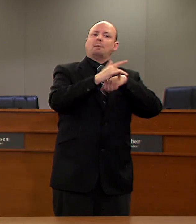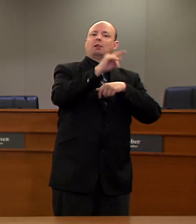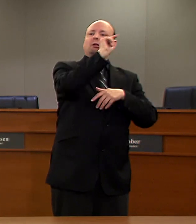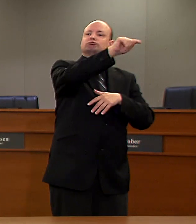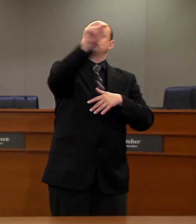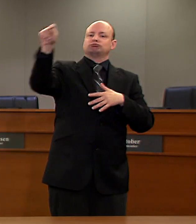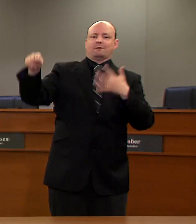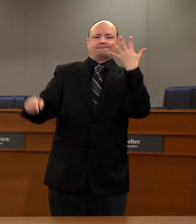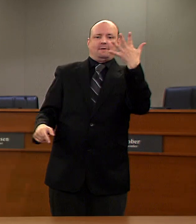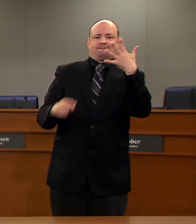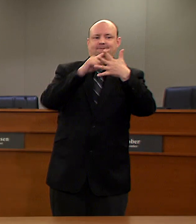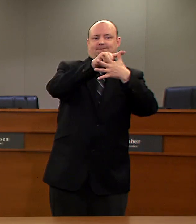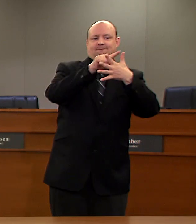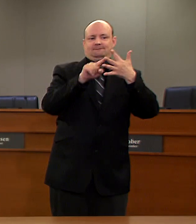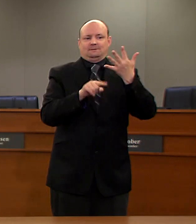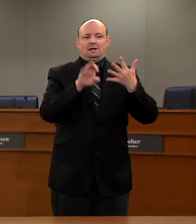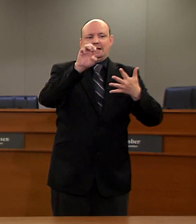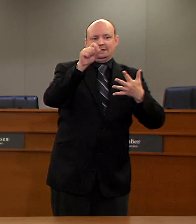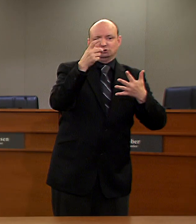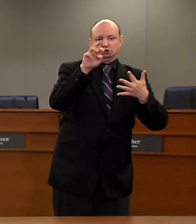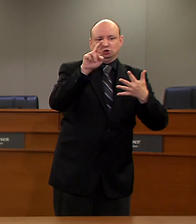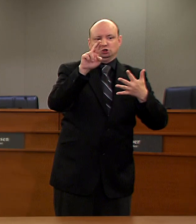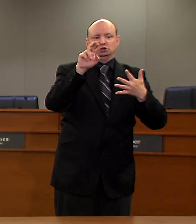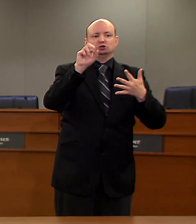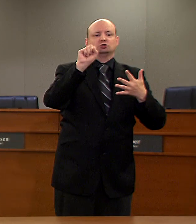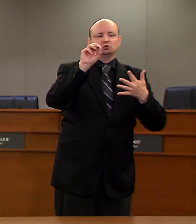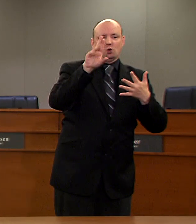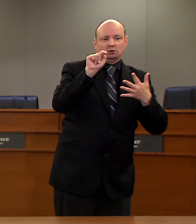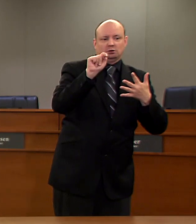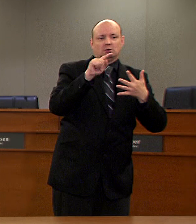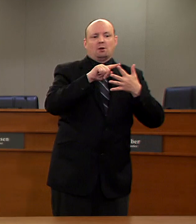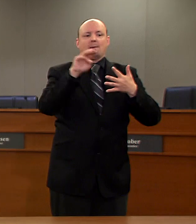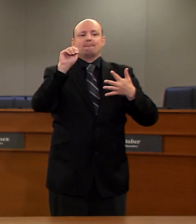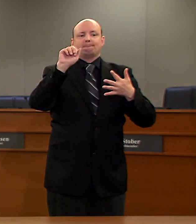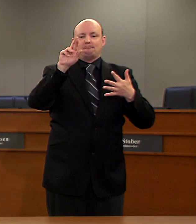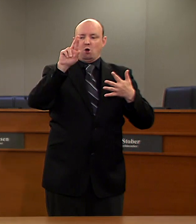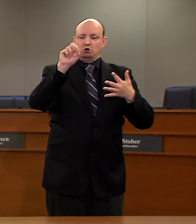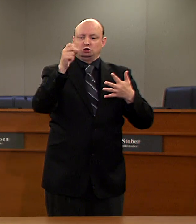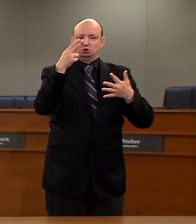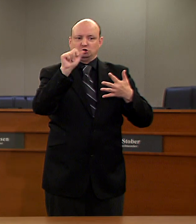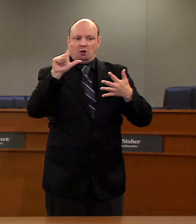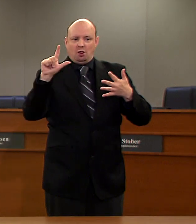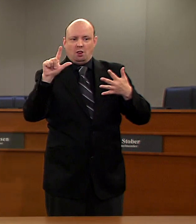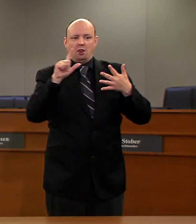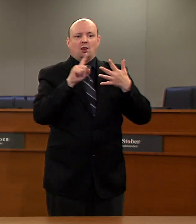Esther Short Park, Marshall Park, the Marine Park boat